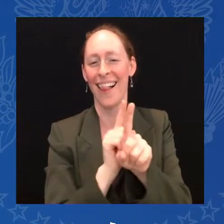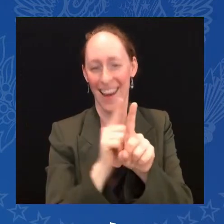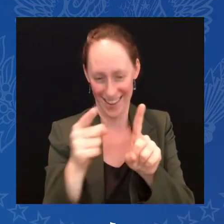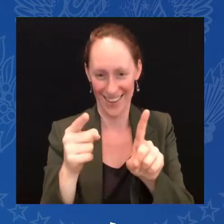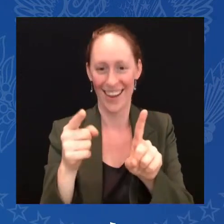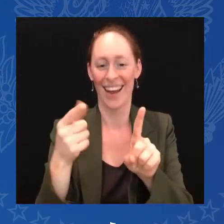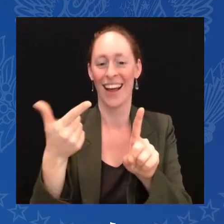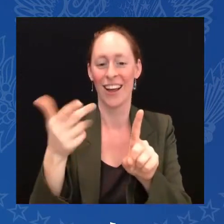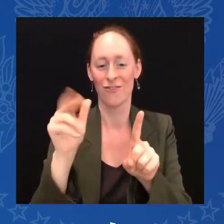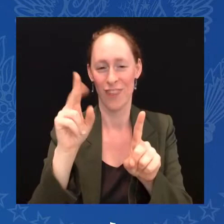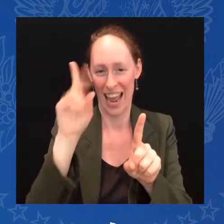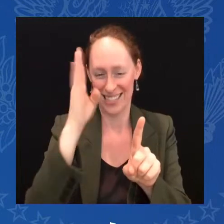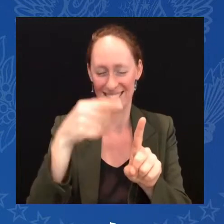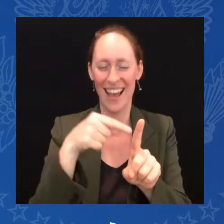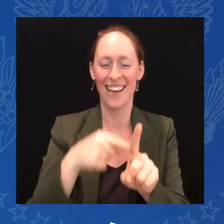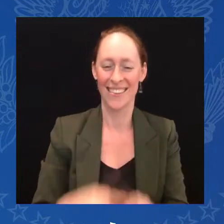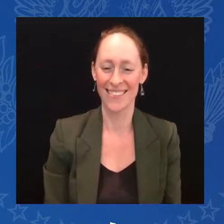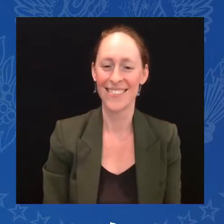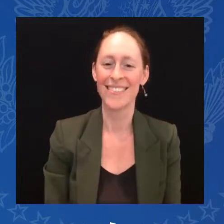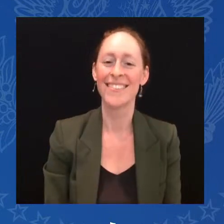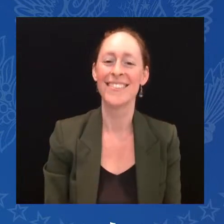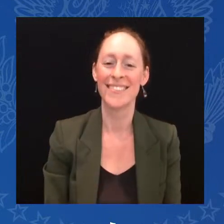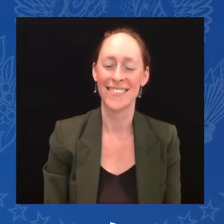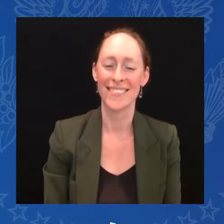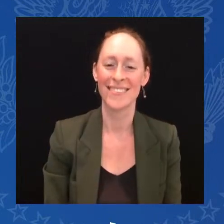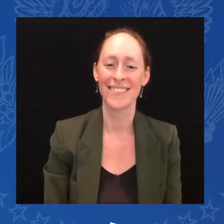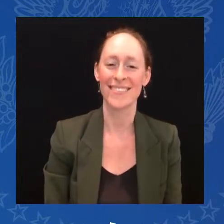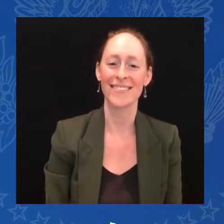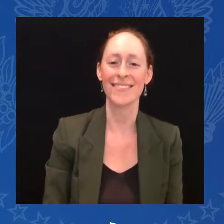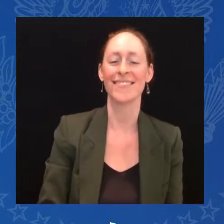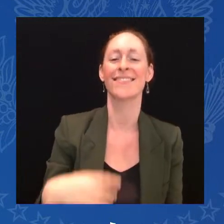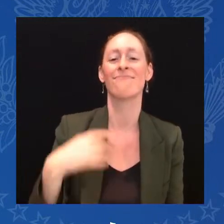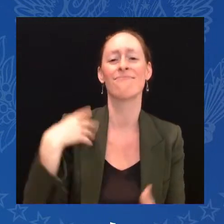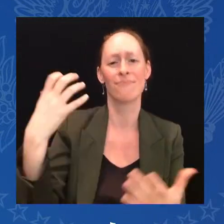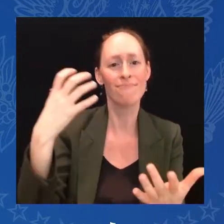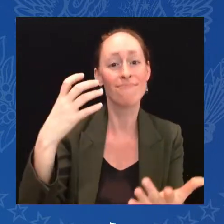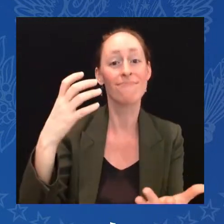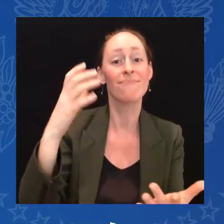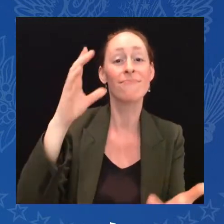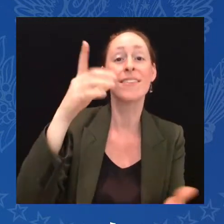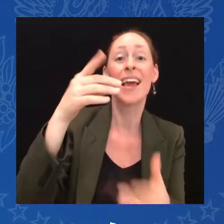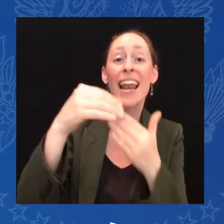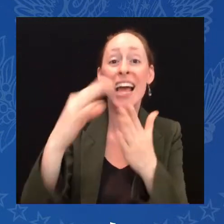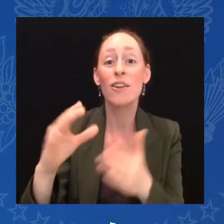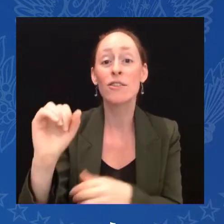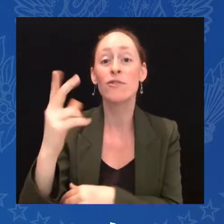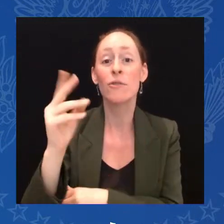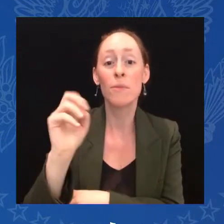Leader Schumer and his wife and his -- and his daughter-in-law. And, by the way, he has a grandson.